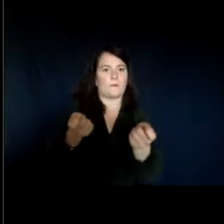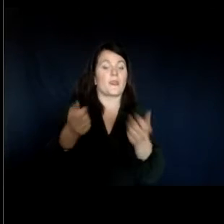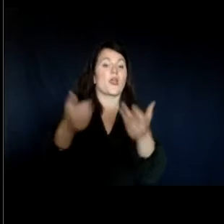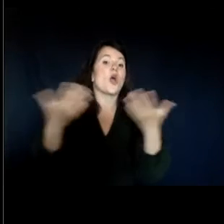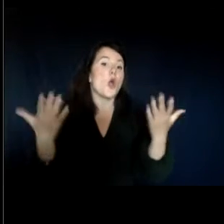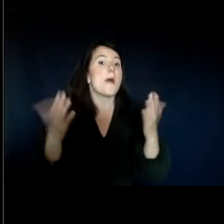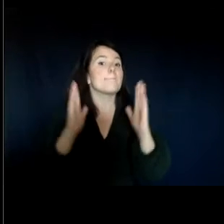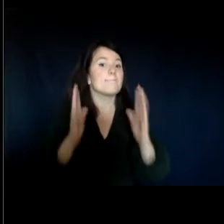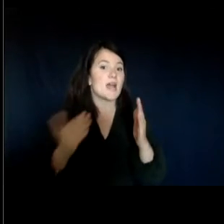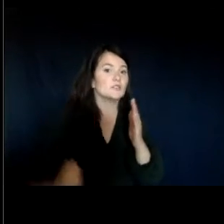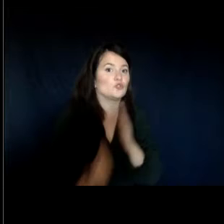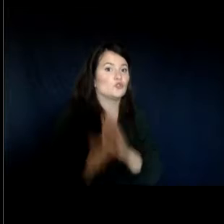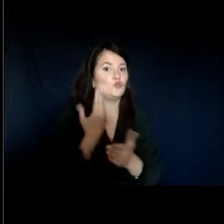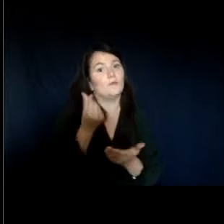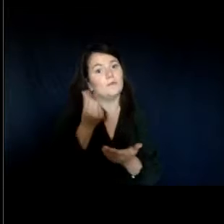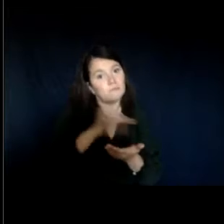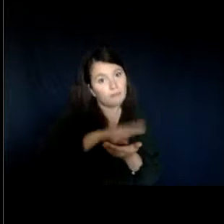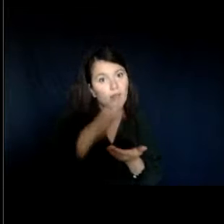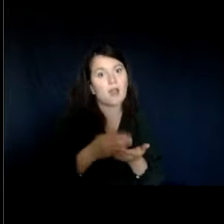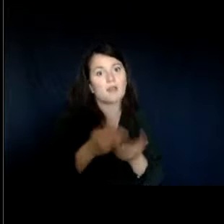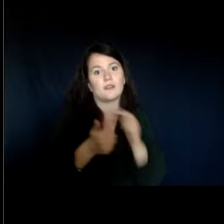as I mentioned for the ESF as such.